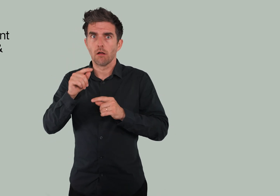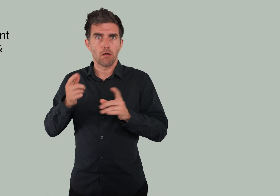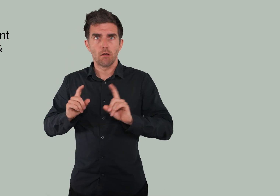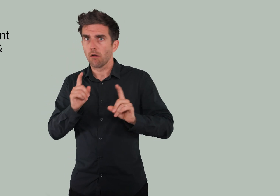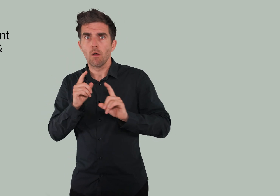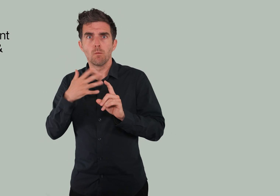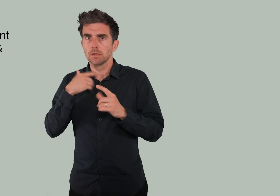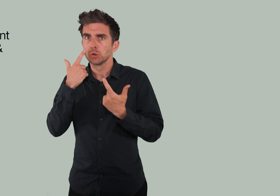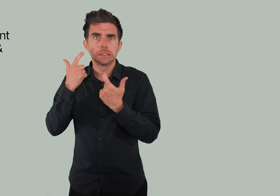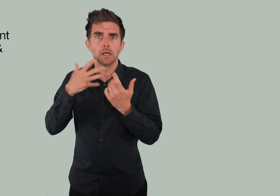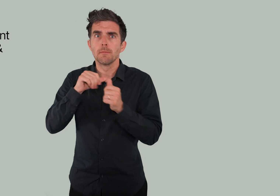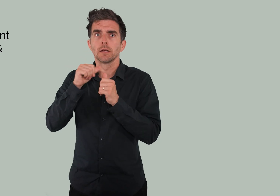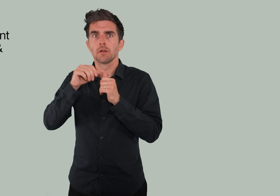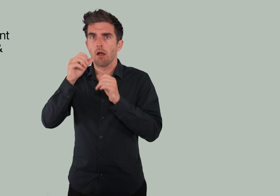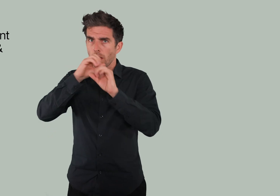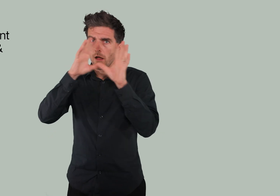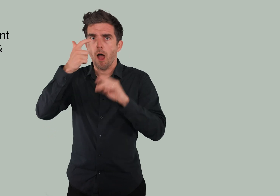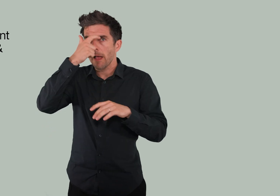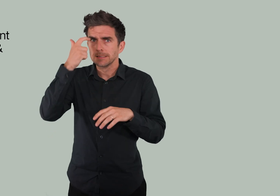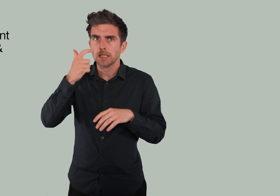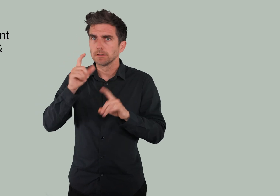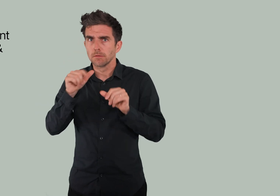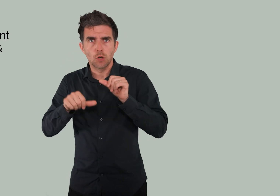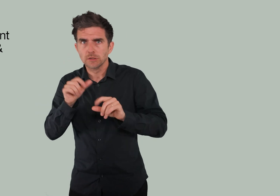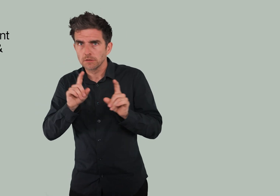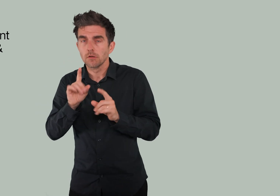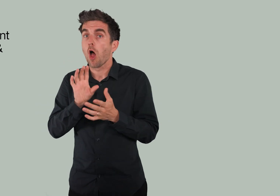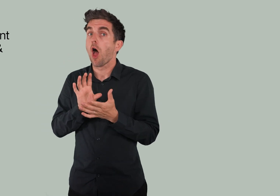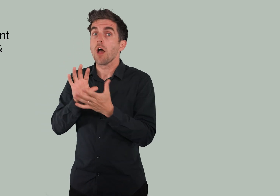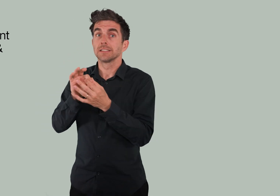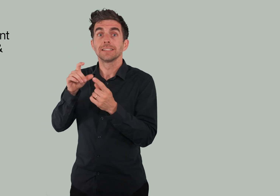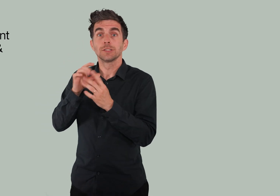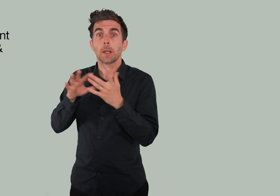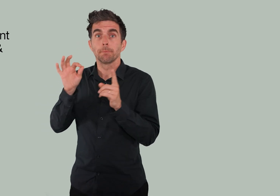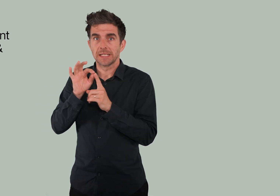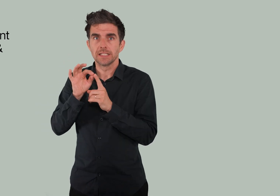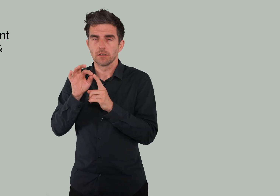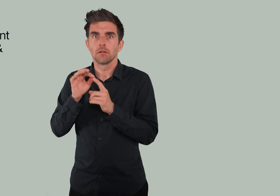and attempts to better understand the process by contacting DWP